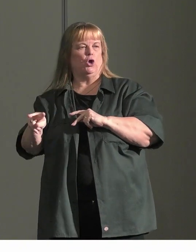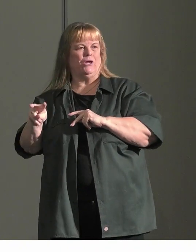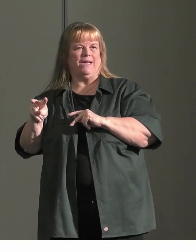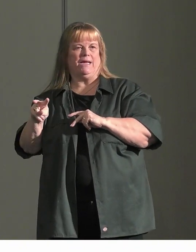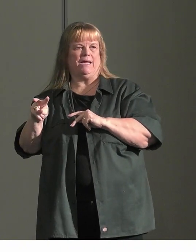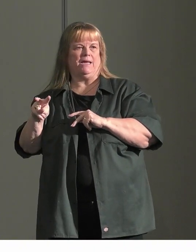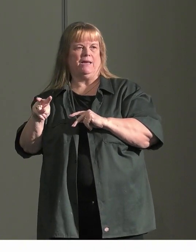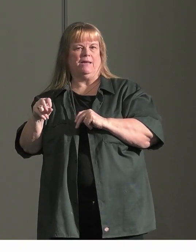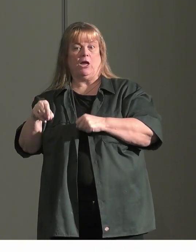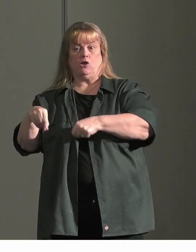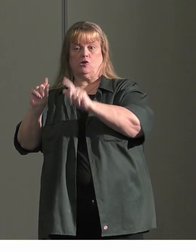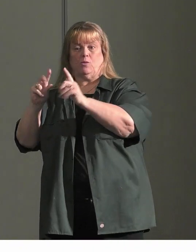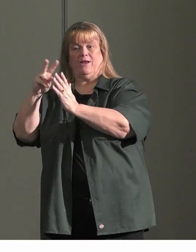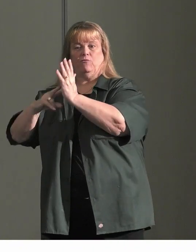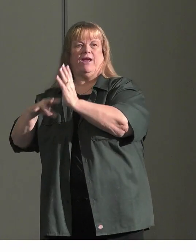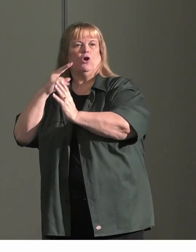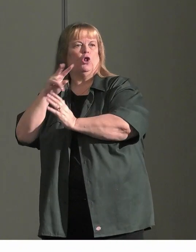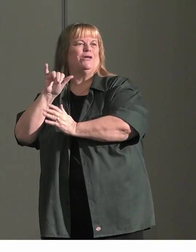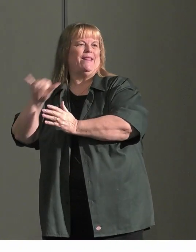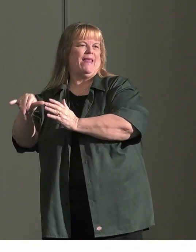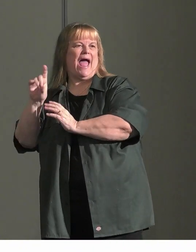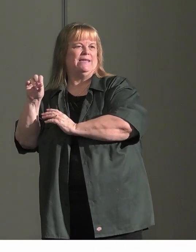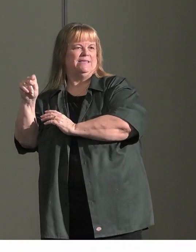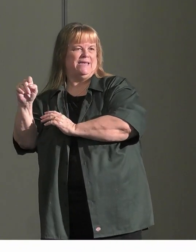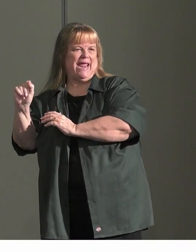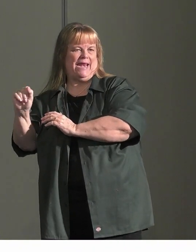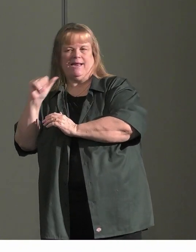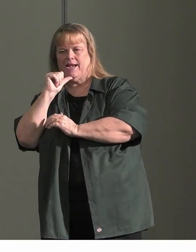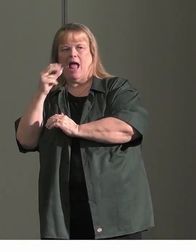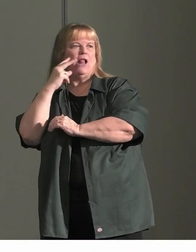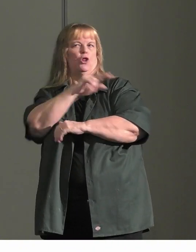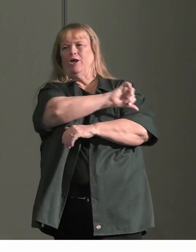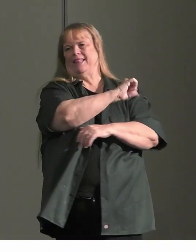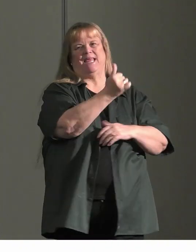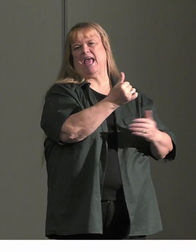screen reader, looked at that data. And they didn't look at the other study data